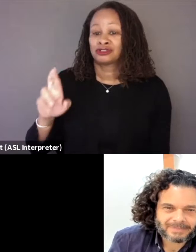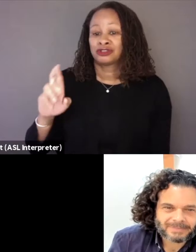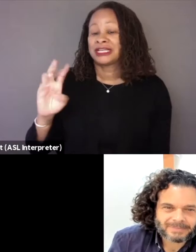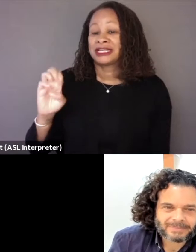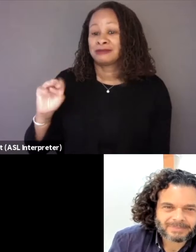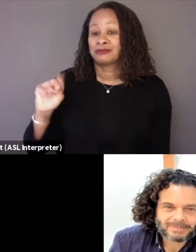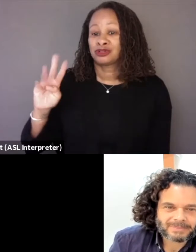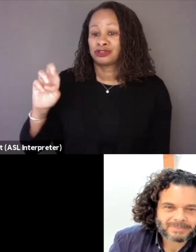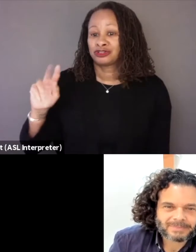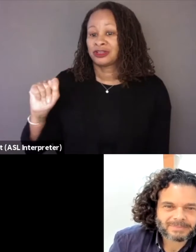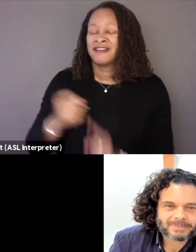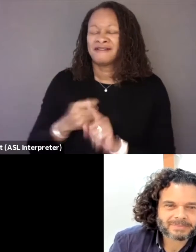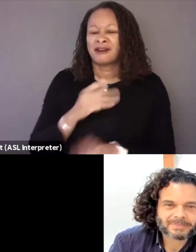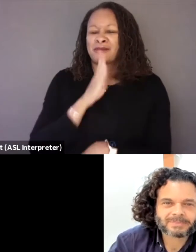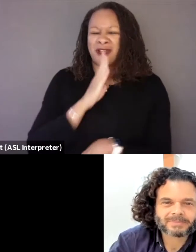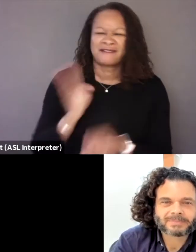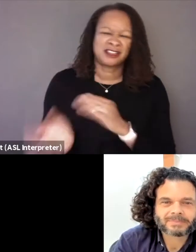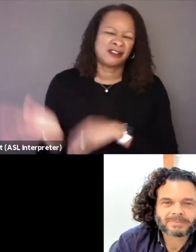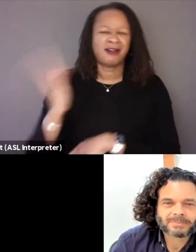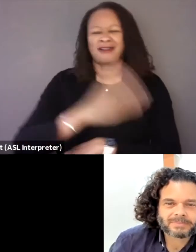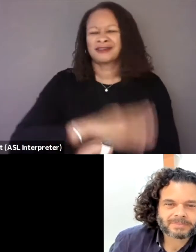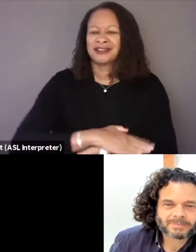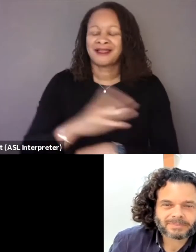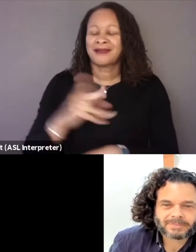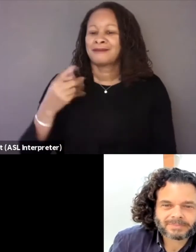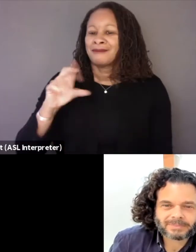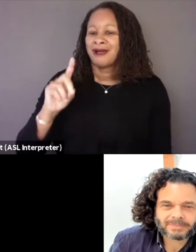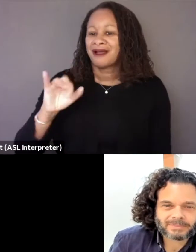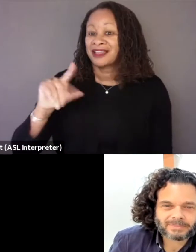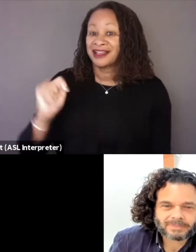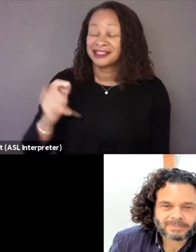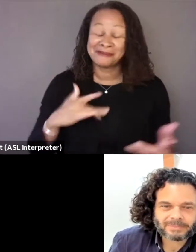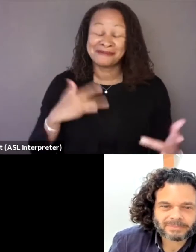And I'm thrilled to be talking today with the documentarian